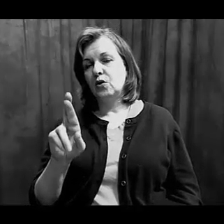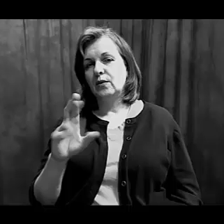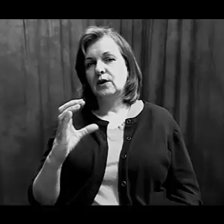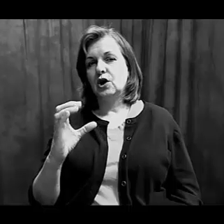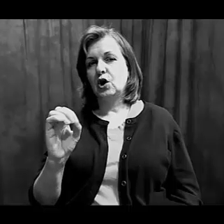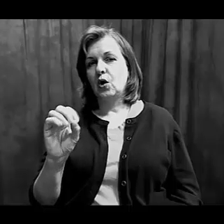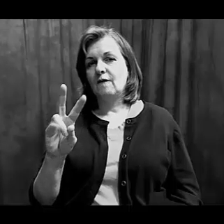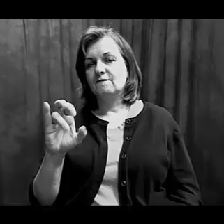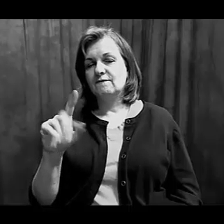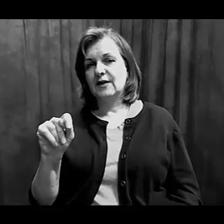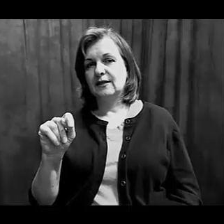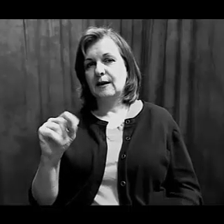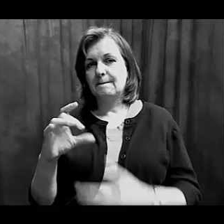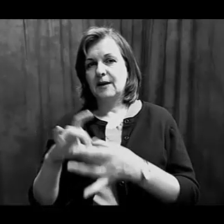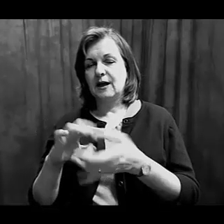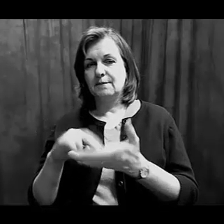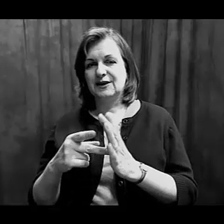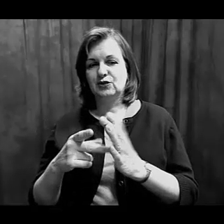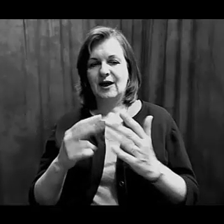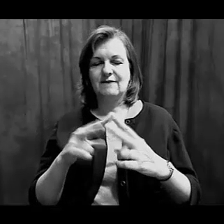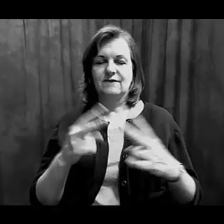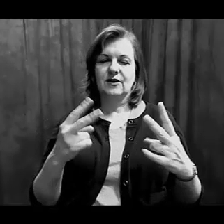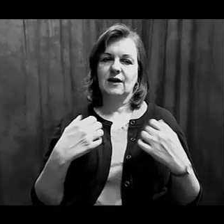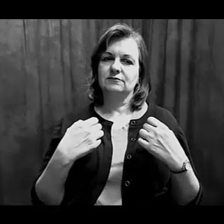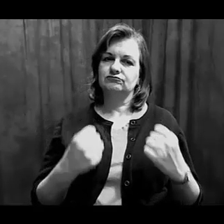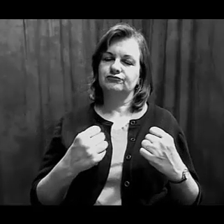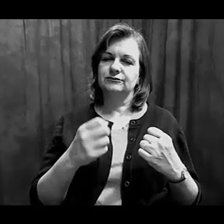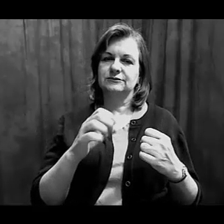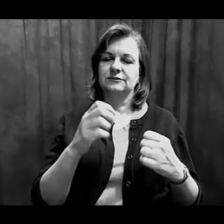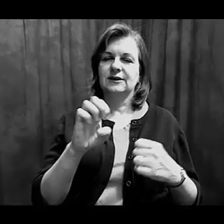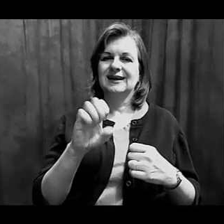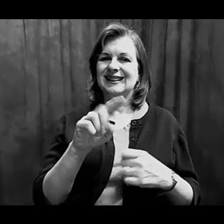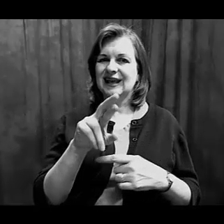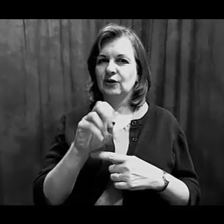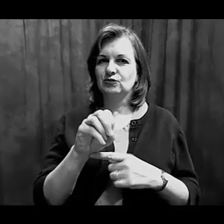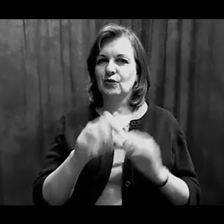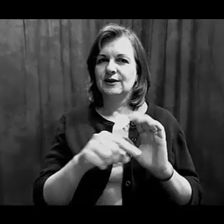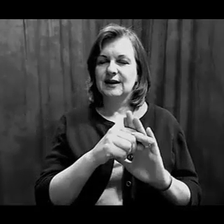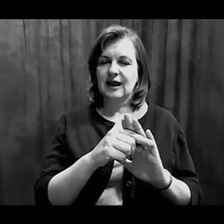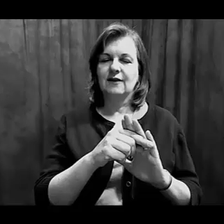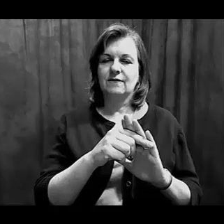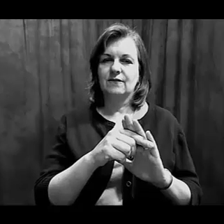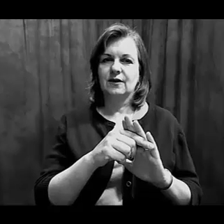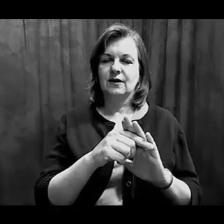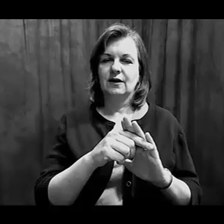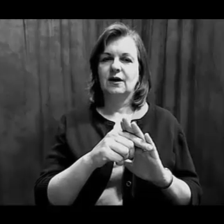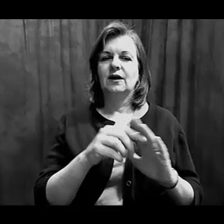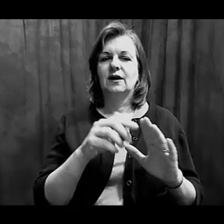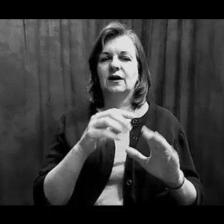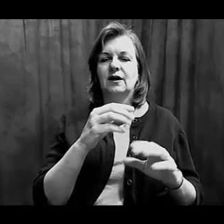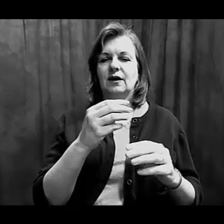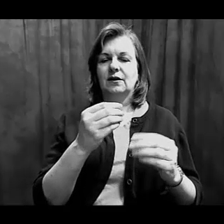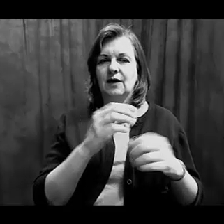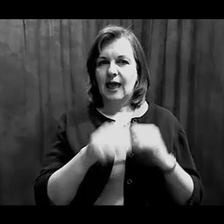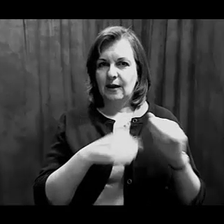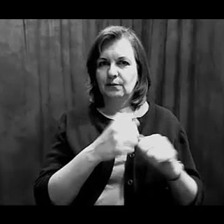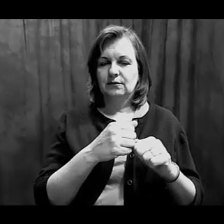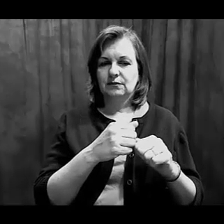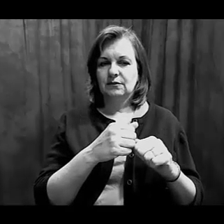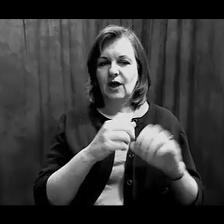means that you have a very electronegative atom like in water oxygen is always very electronegative